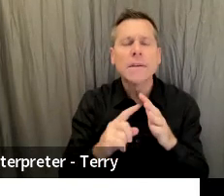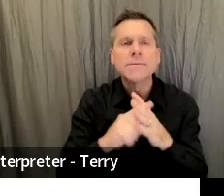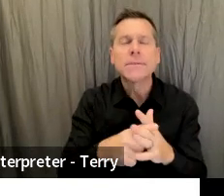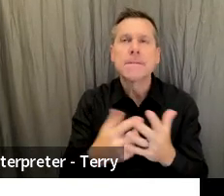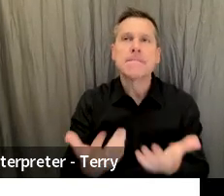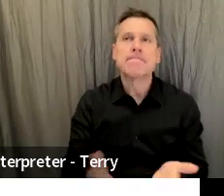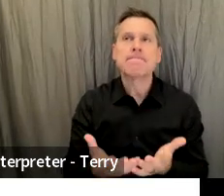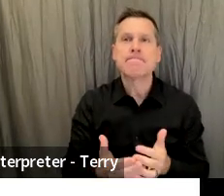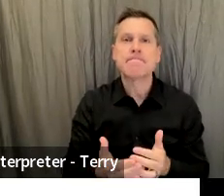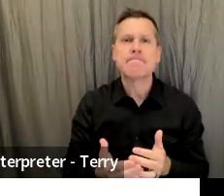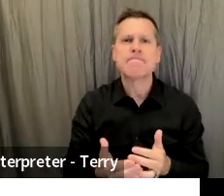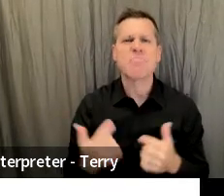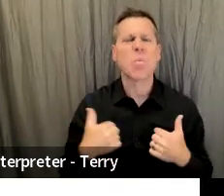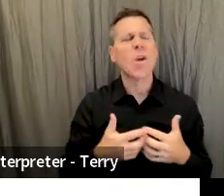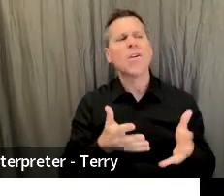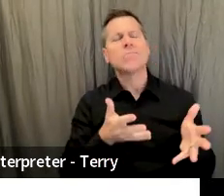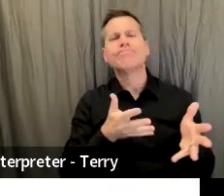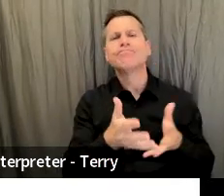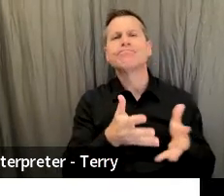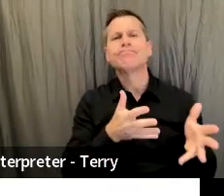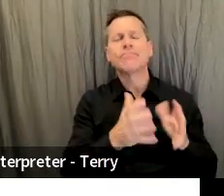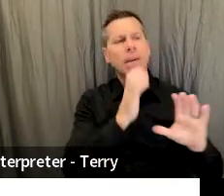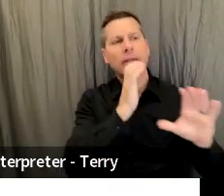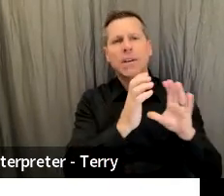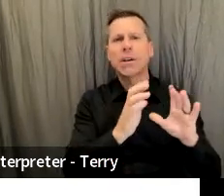organic conversations that we were having entered in the department